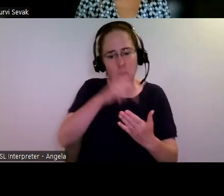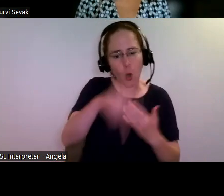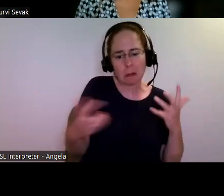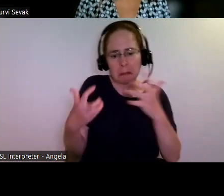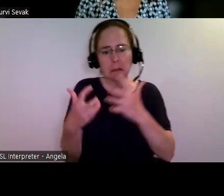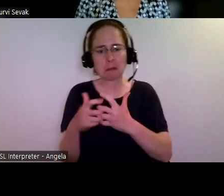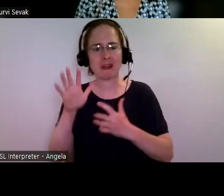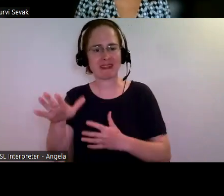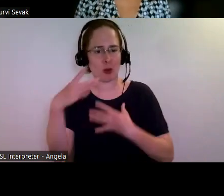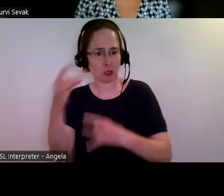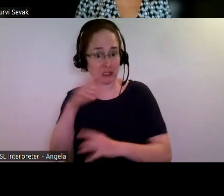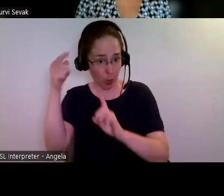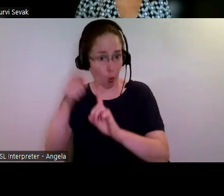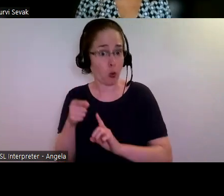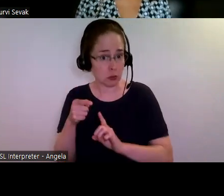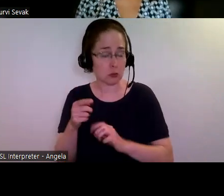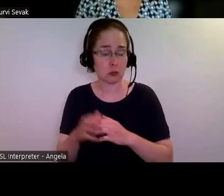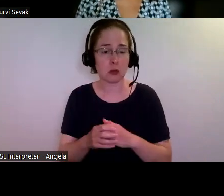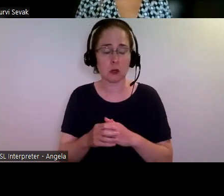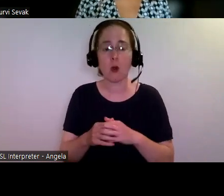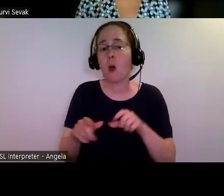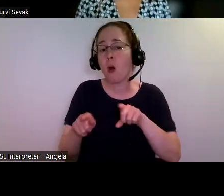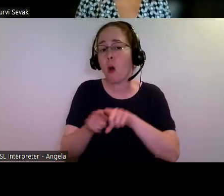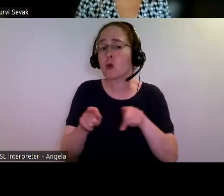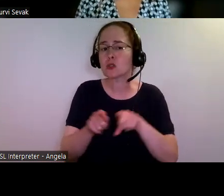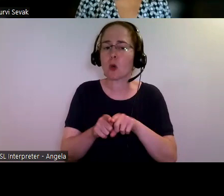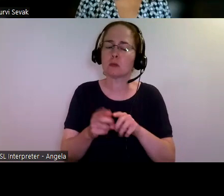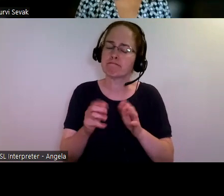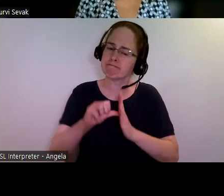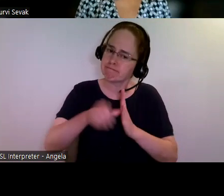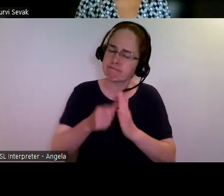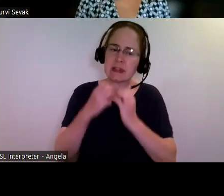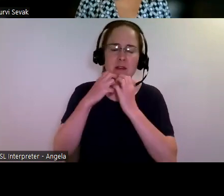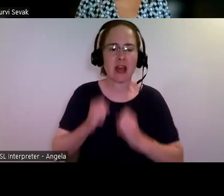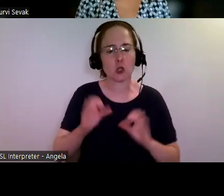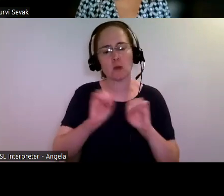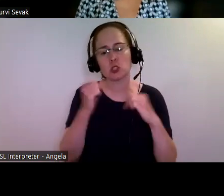and goals, and also the value of social support groups for youth from racial and ethnic minority